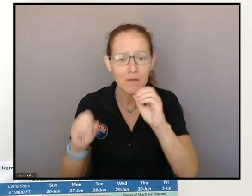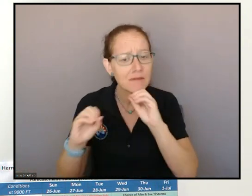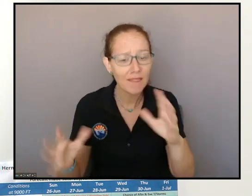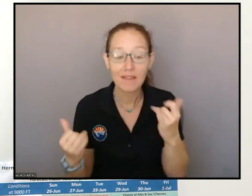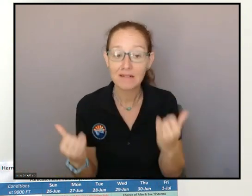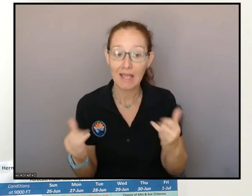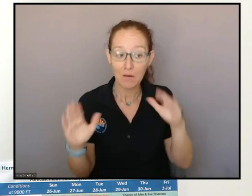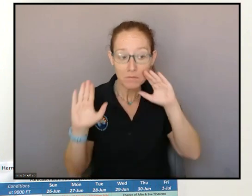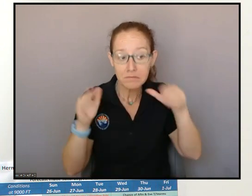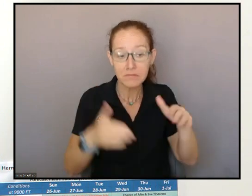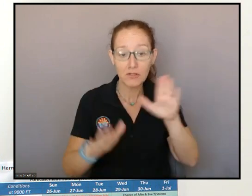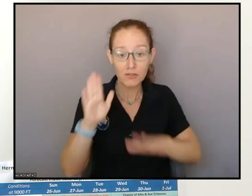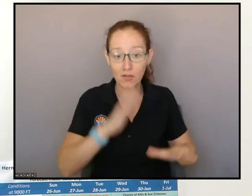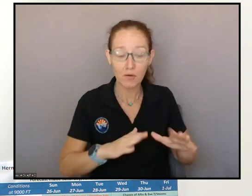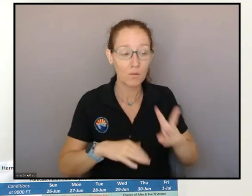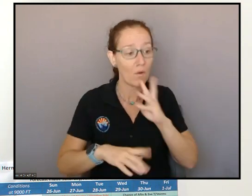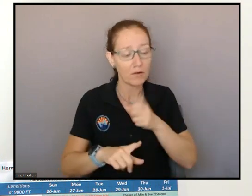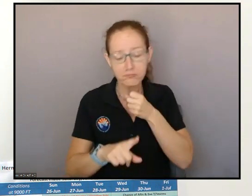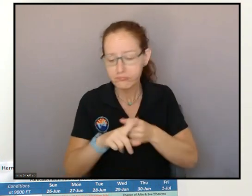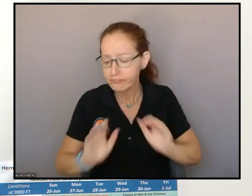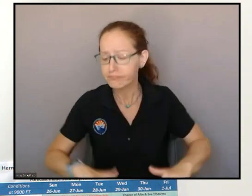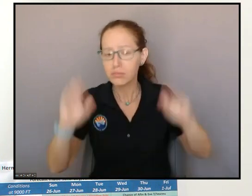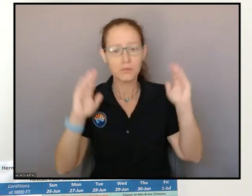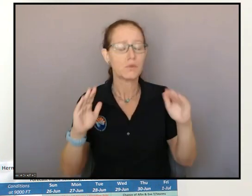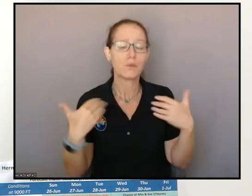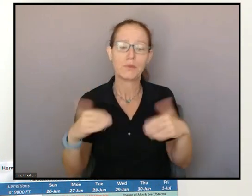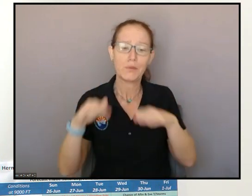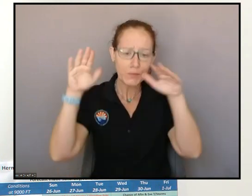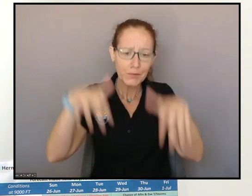couple of days. As you can see on the left here, still looking